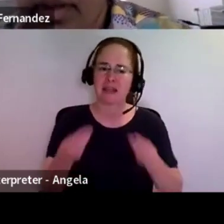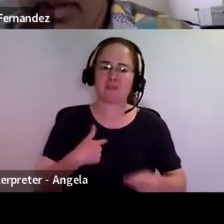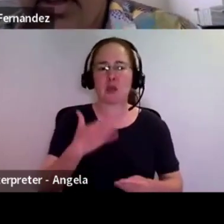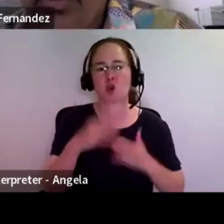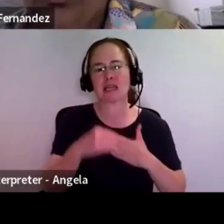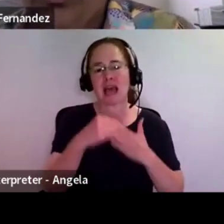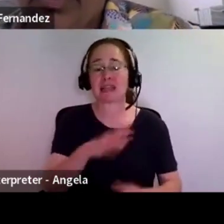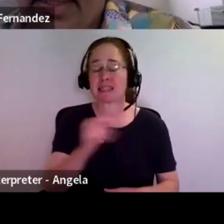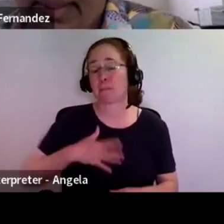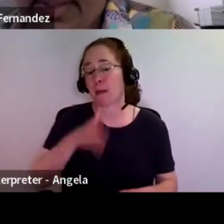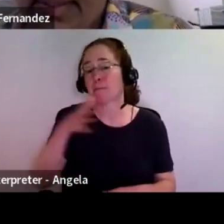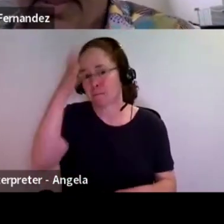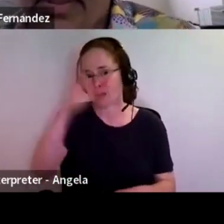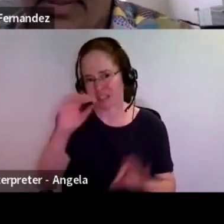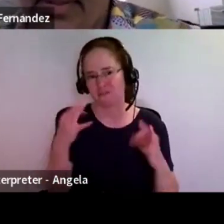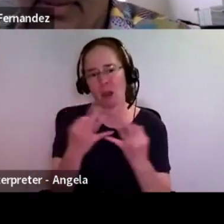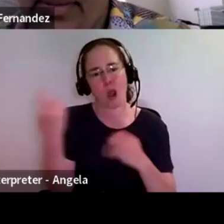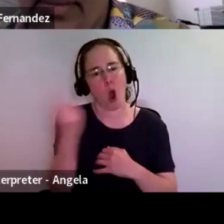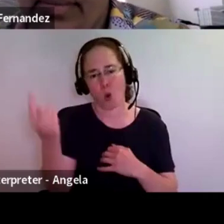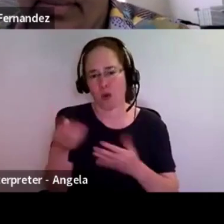parents and family have always been there for me.